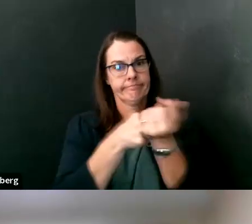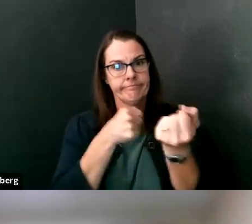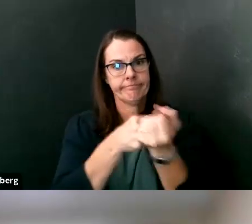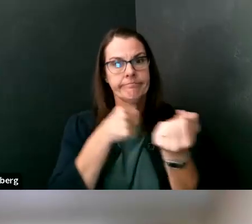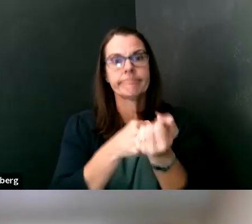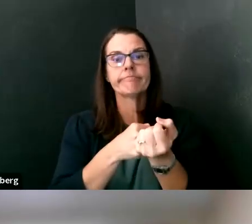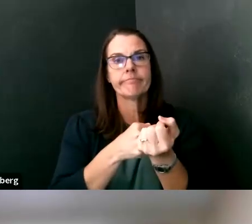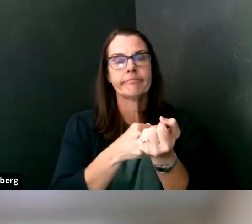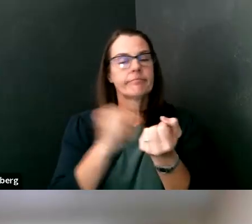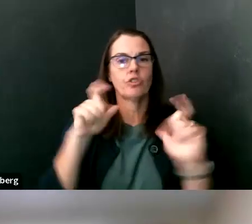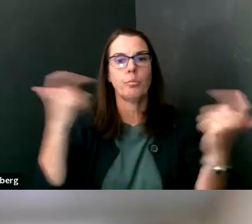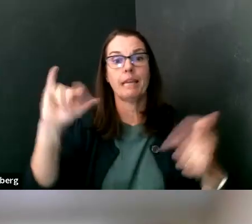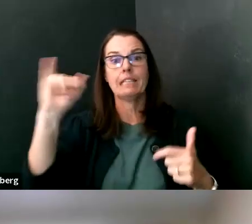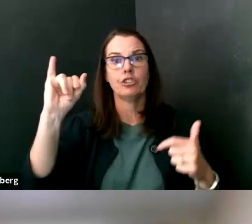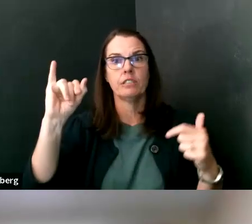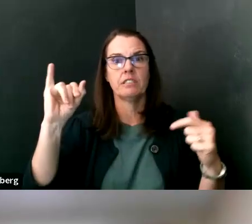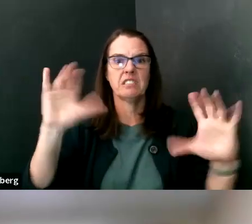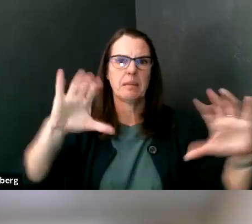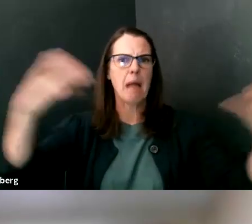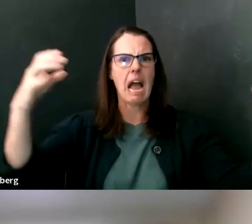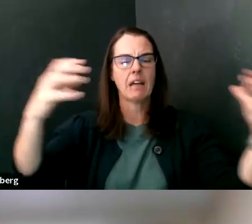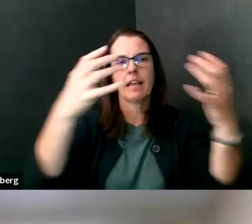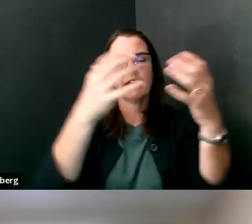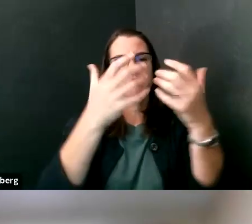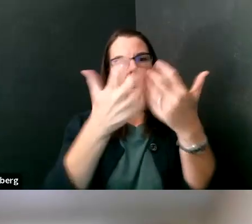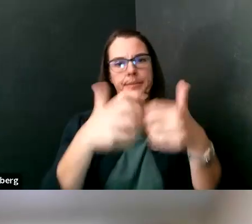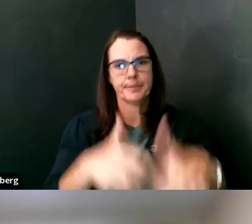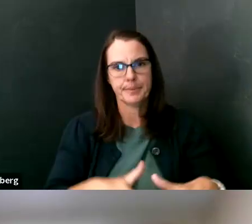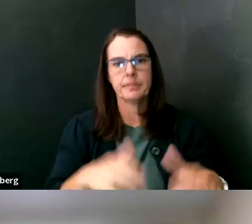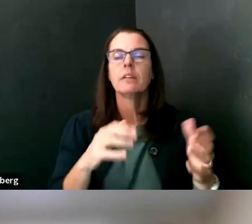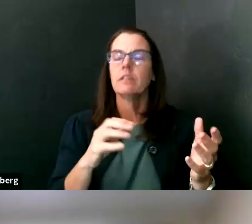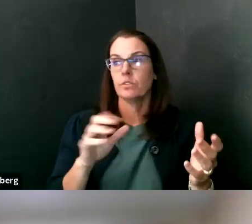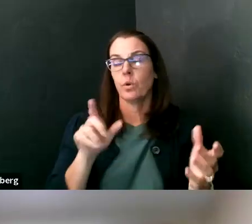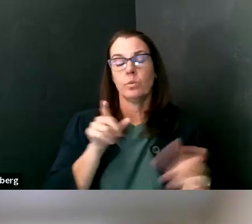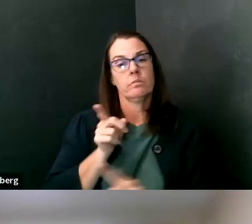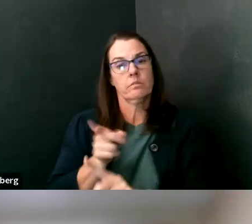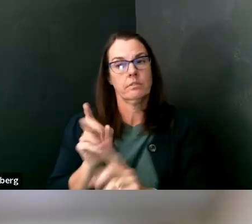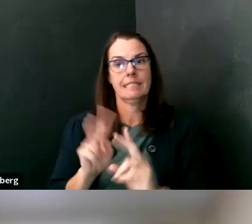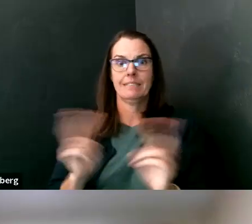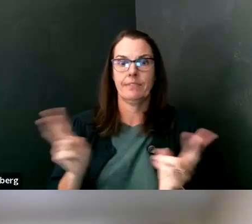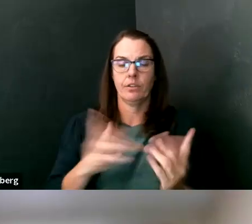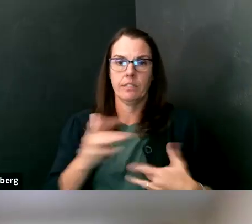up uh big insurance uh in particular. Um he's very very concerned about vertical integration and all